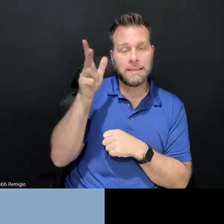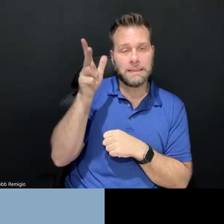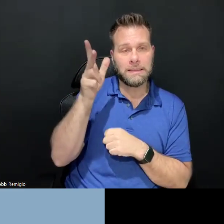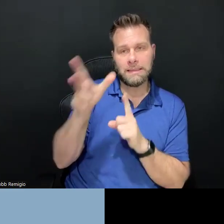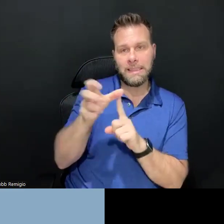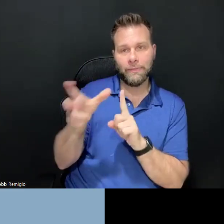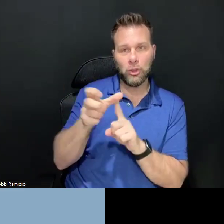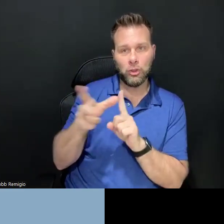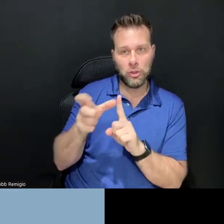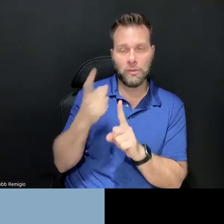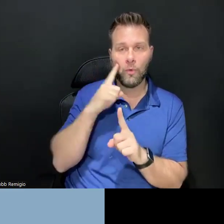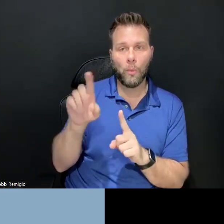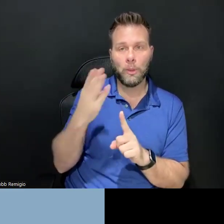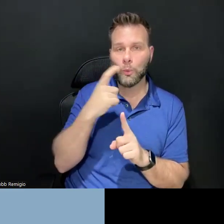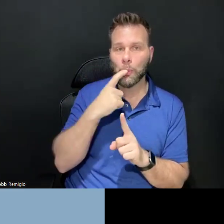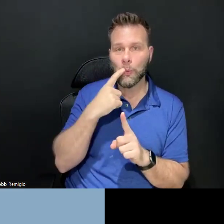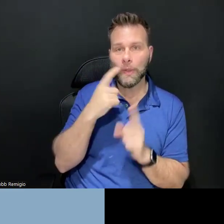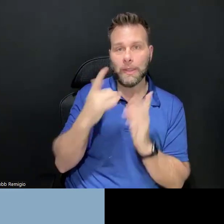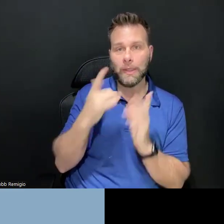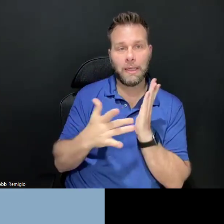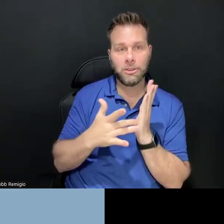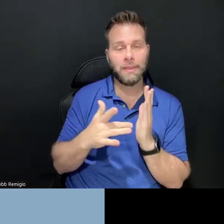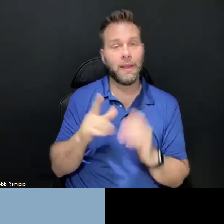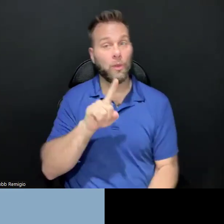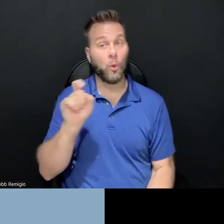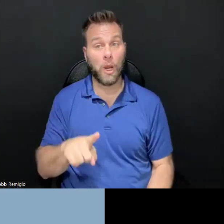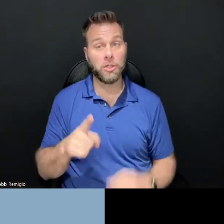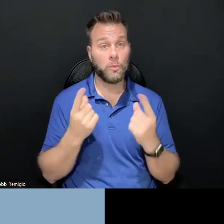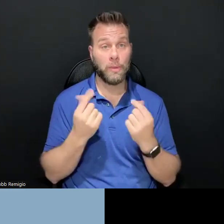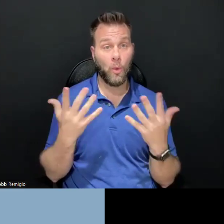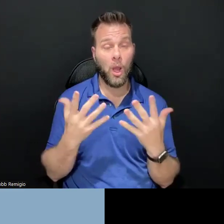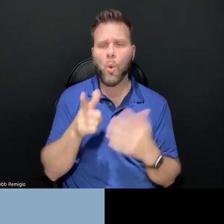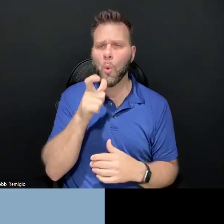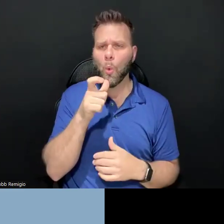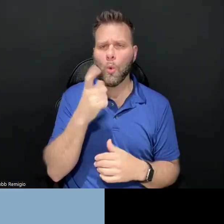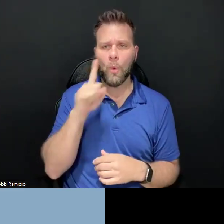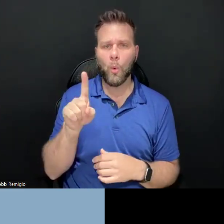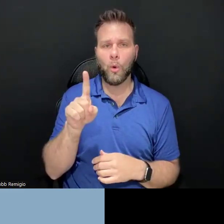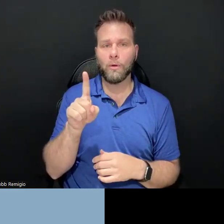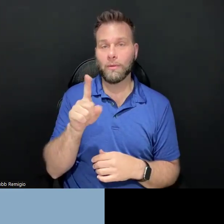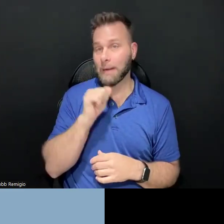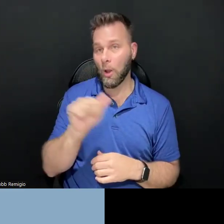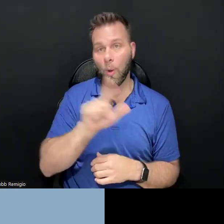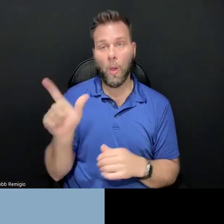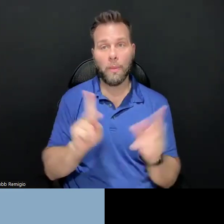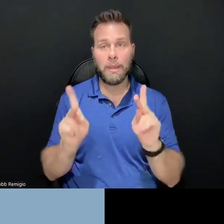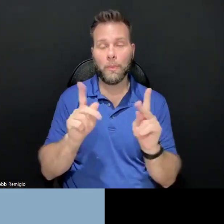with Bluetooth technology, the question would be who would this Because not everybody who